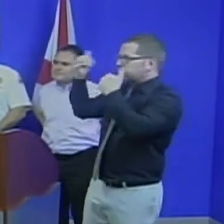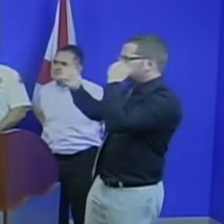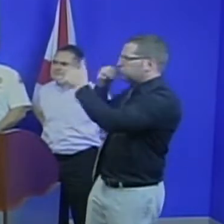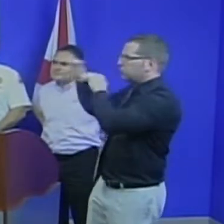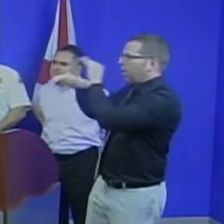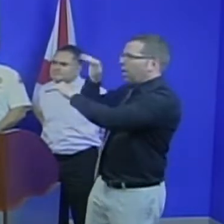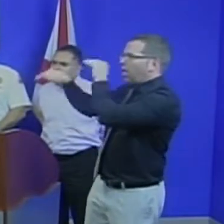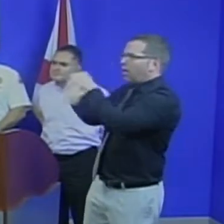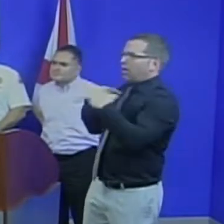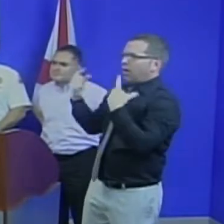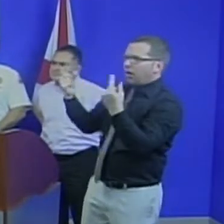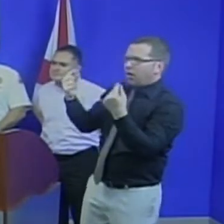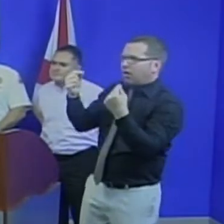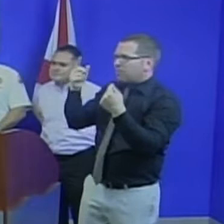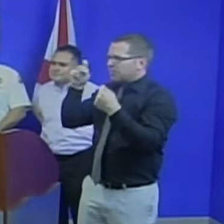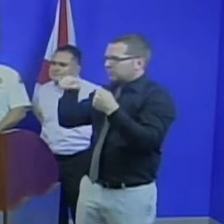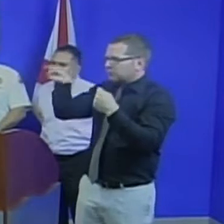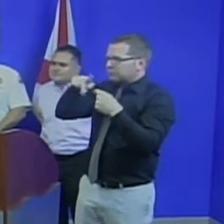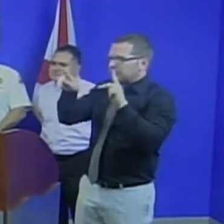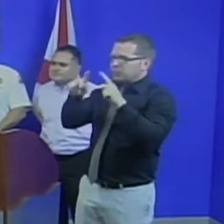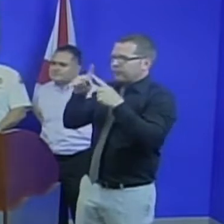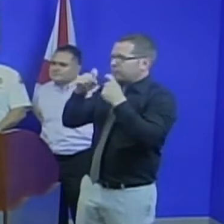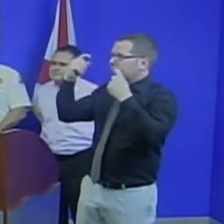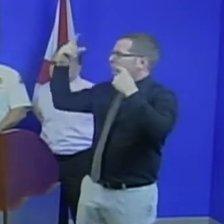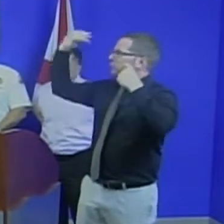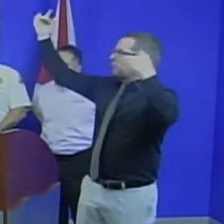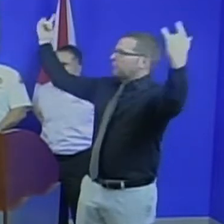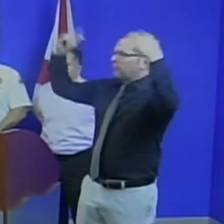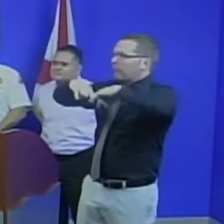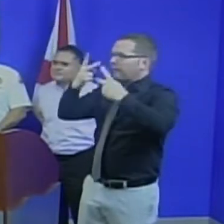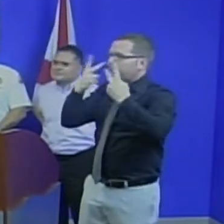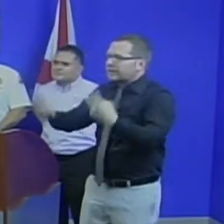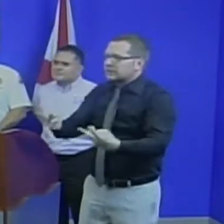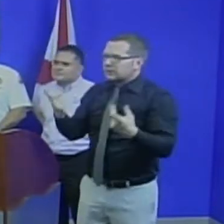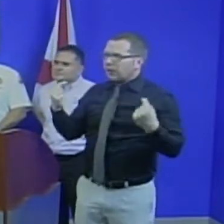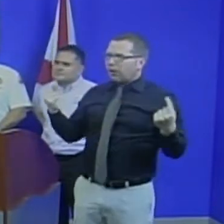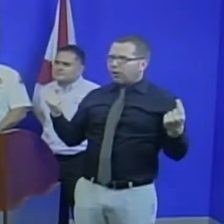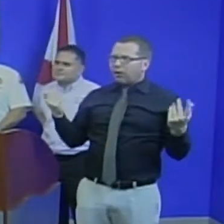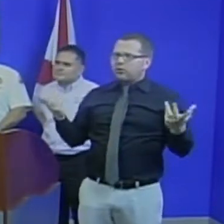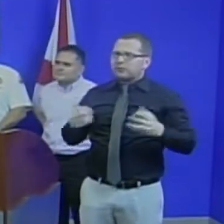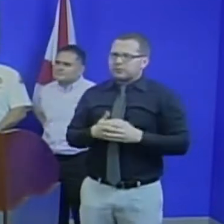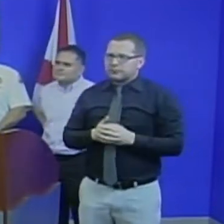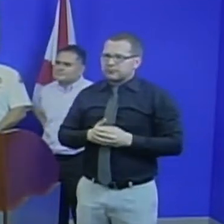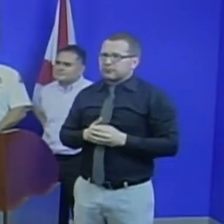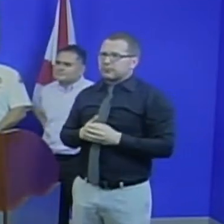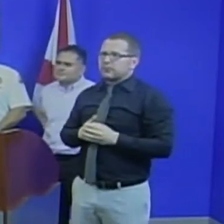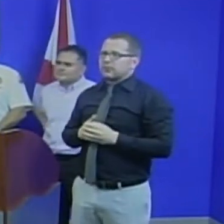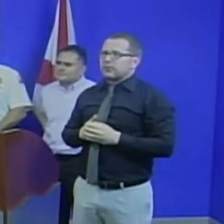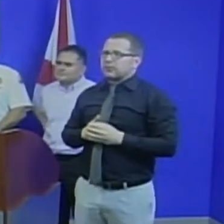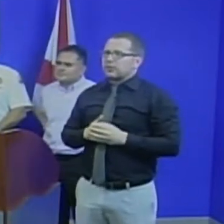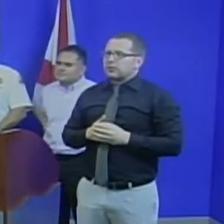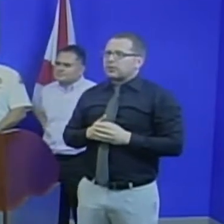AND THERE ARE A SIGNIFICANT AMOUNT OF FOLKS THAT ARE VISITING US NOW AND I WANT TO